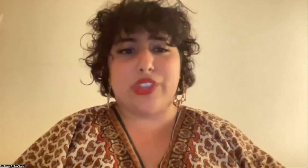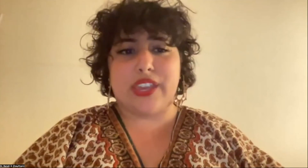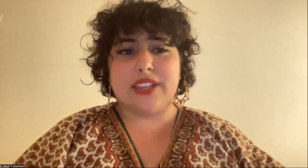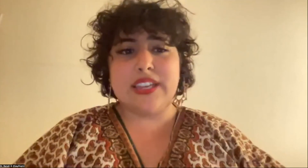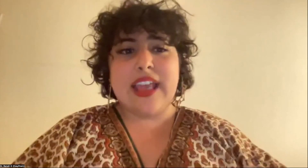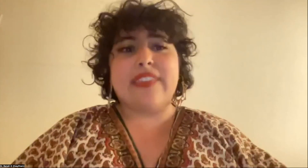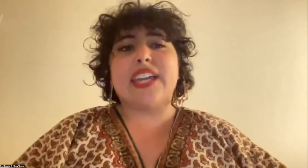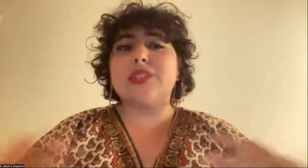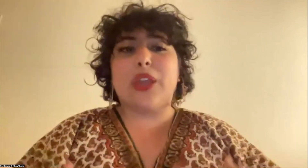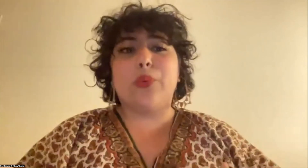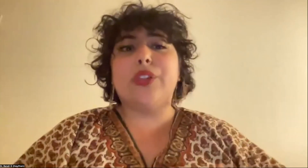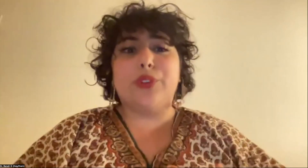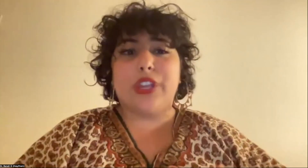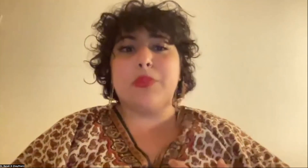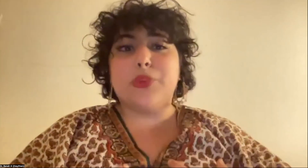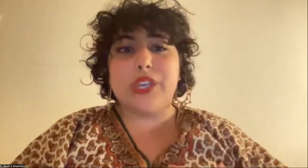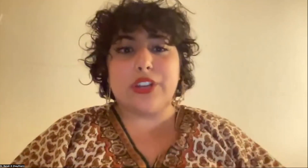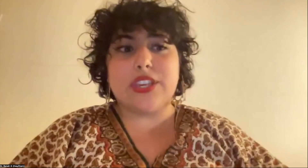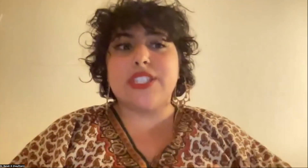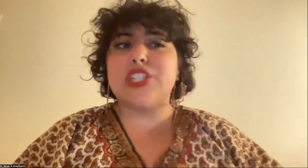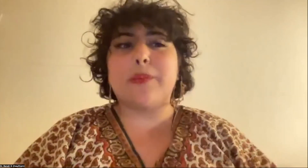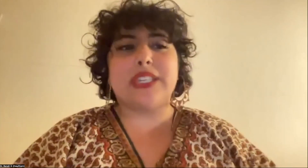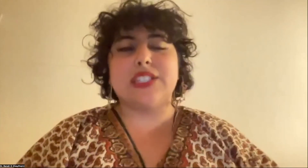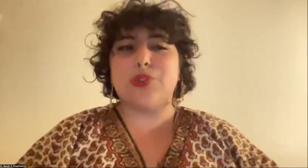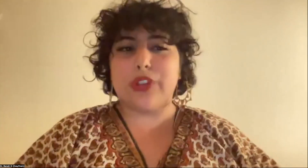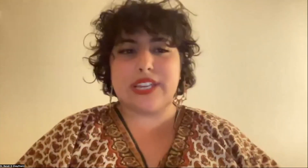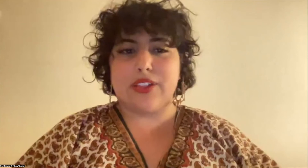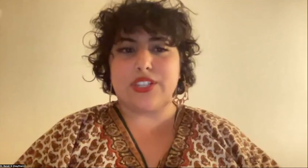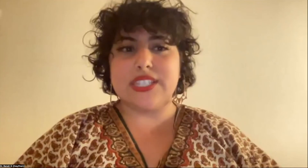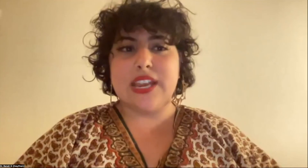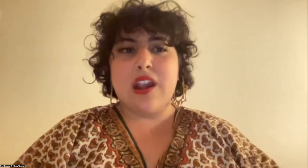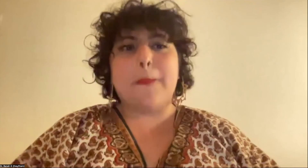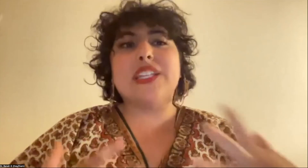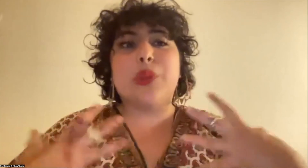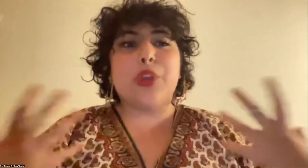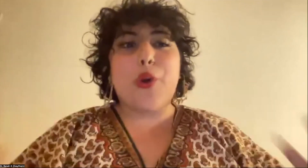breathing. And that is why lunar in betweeners are such amazing storytellers. Because when we